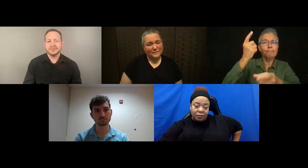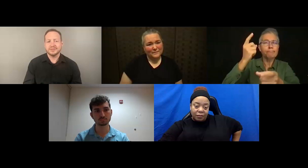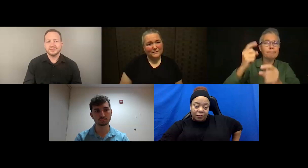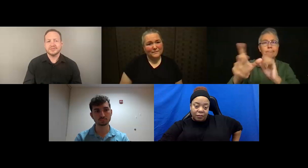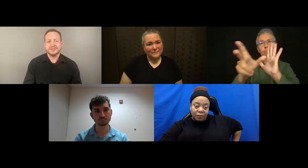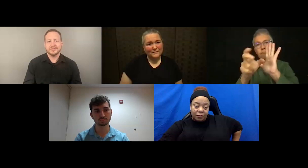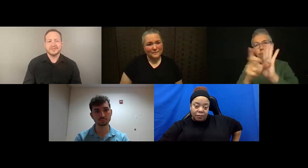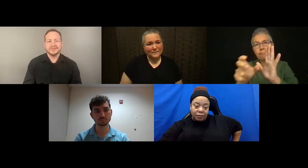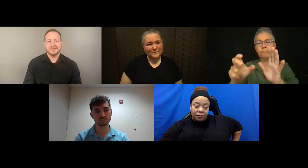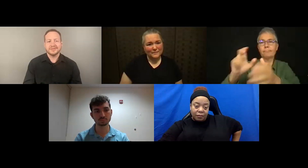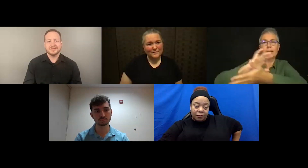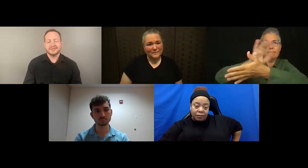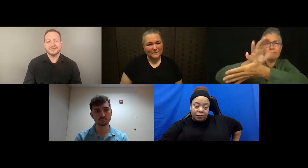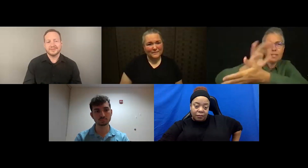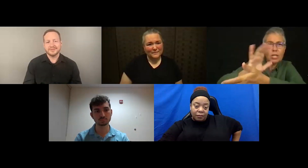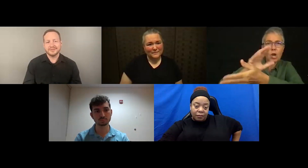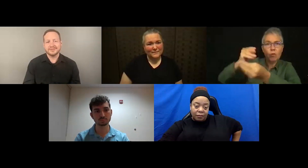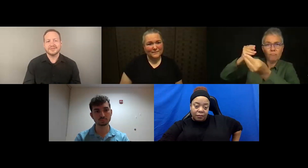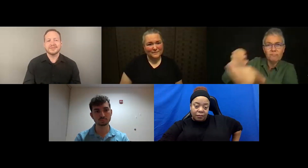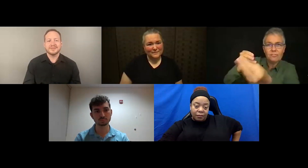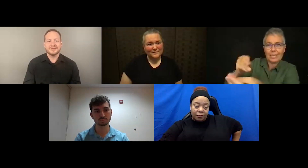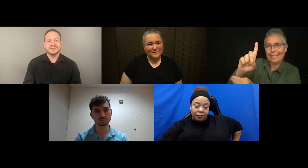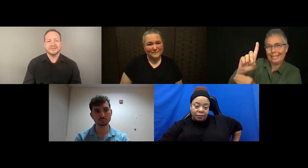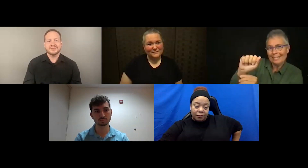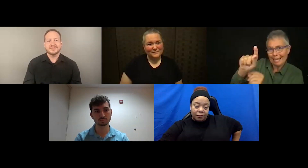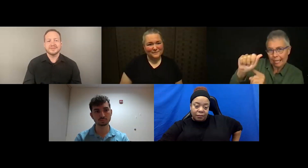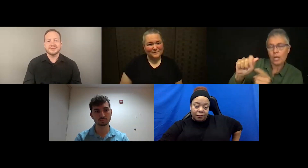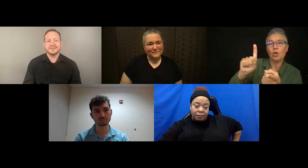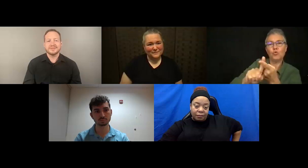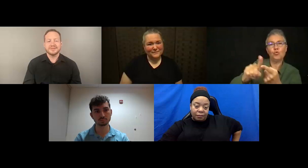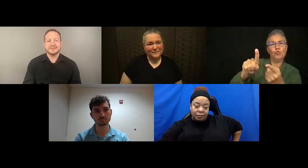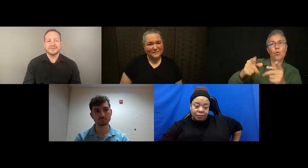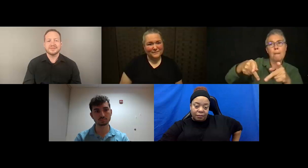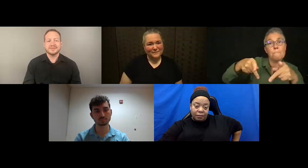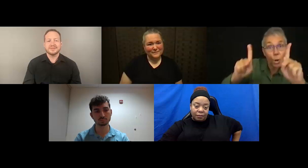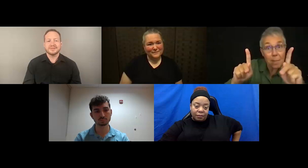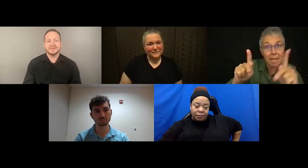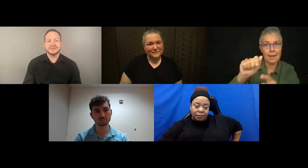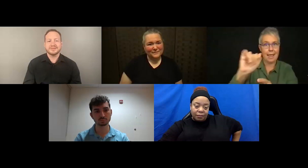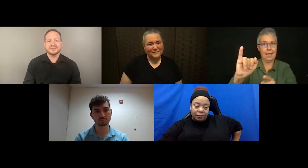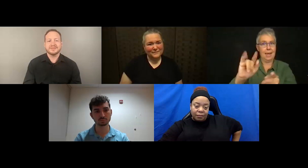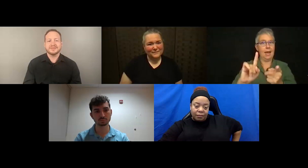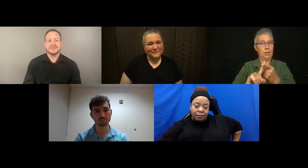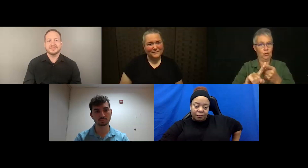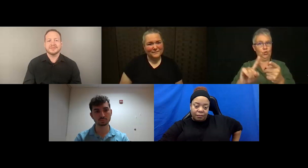providing videos that would be fed into the AI,